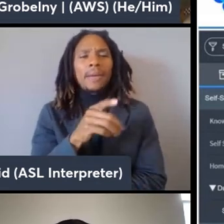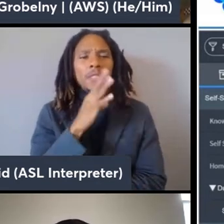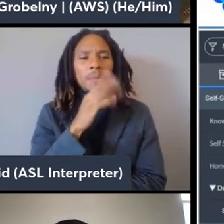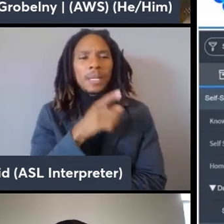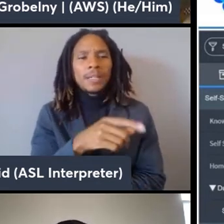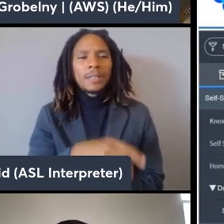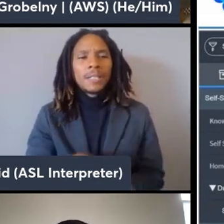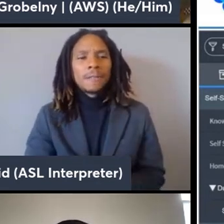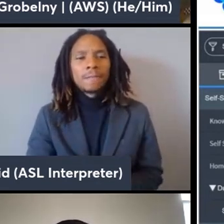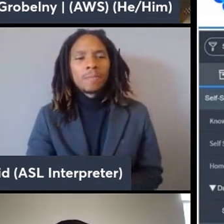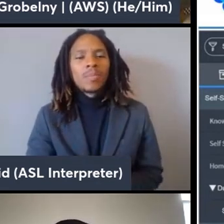Speaking of coding,